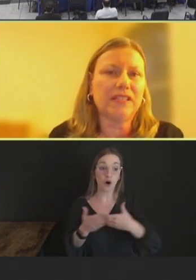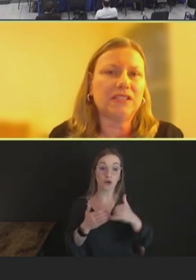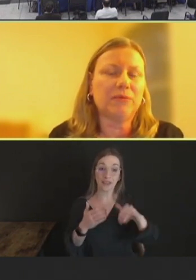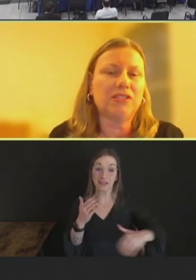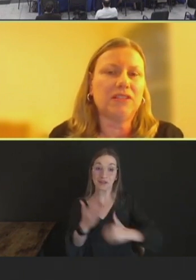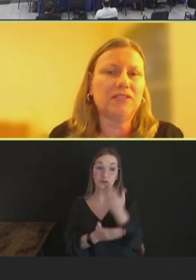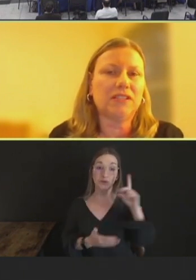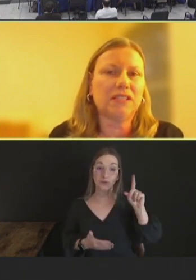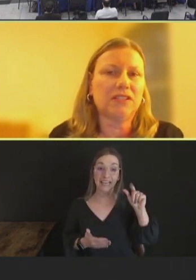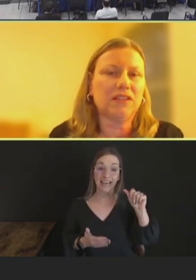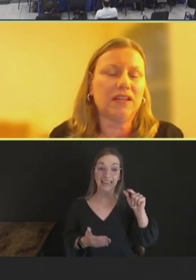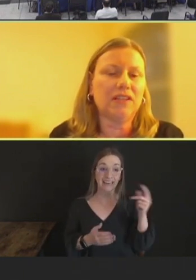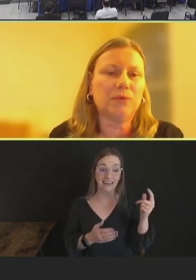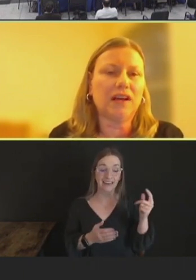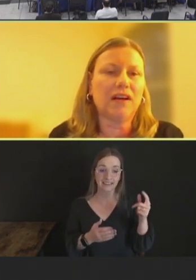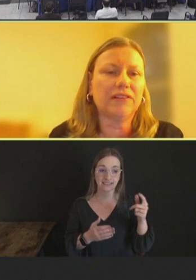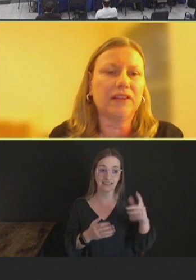estimation of gestational age with the algorithm.